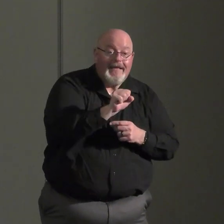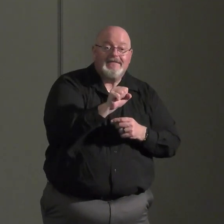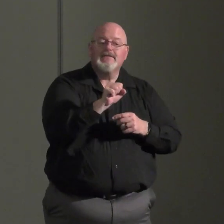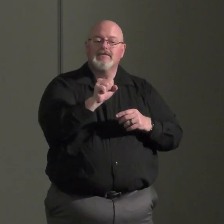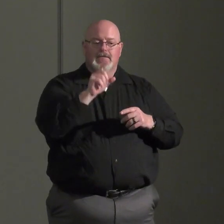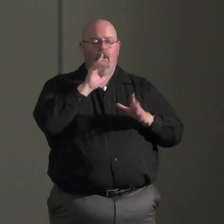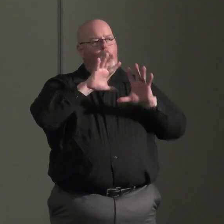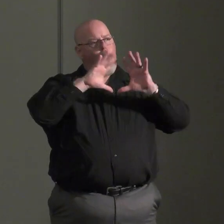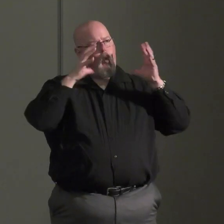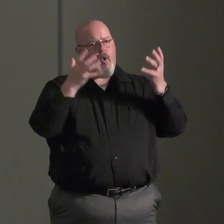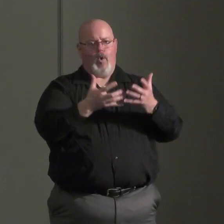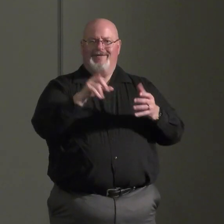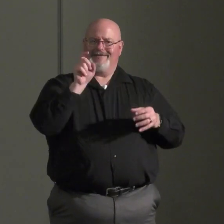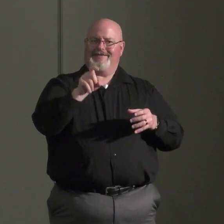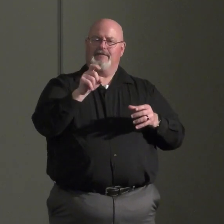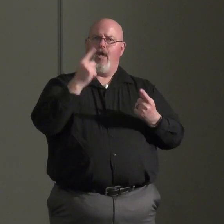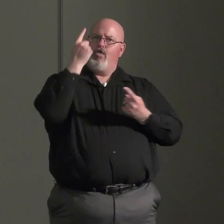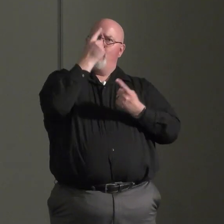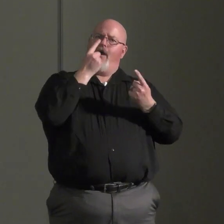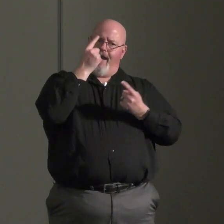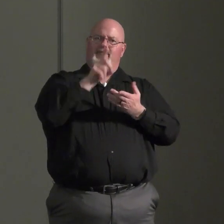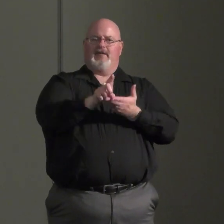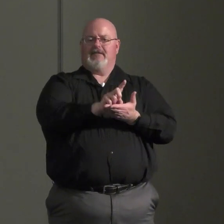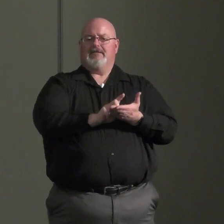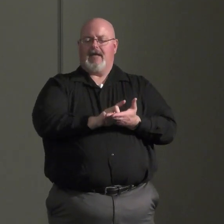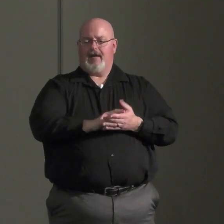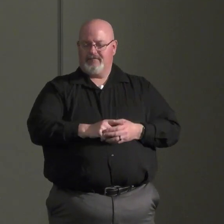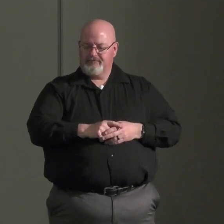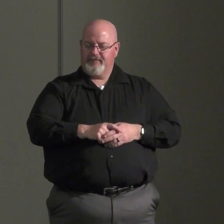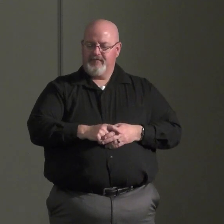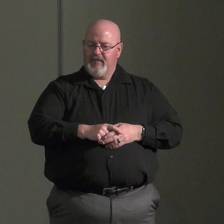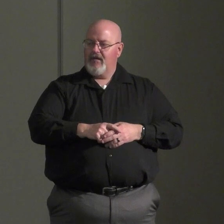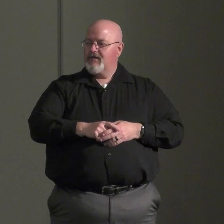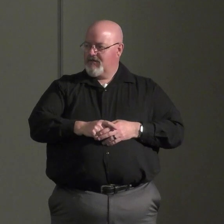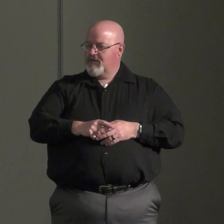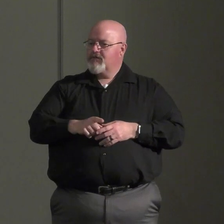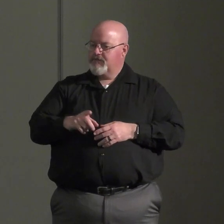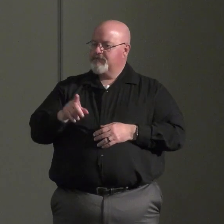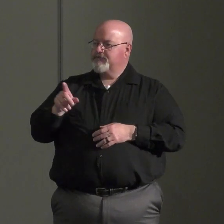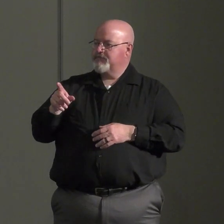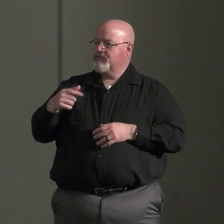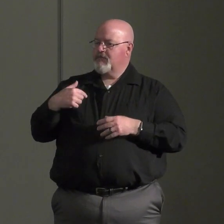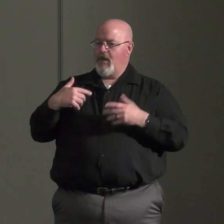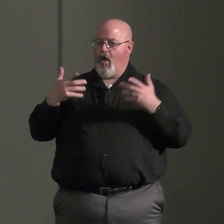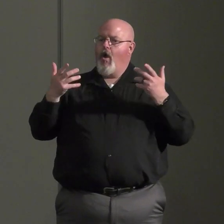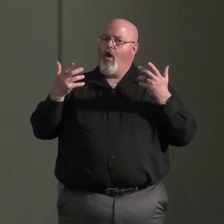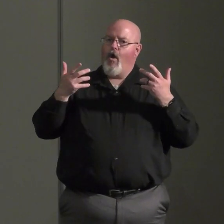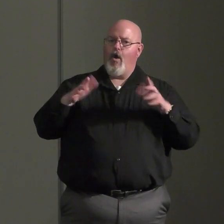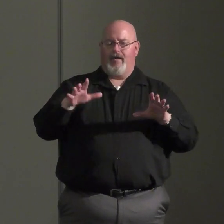whole world needs to be thoughtfully designed. >> MIKE: I'm thinking of a number of different